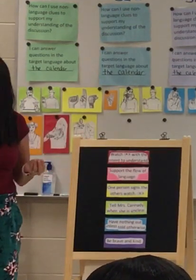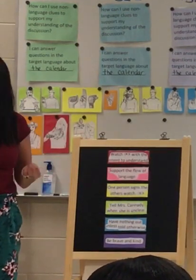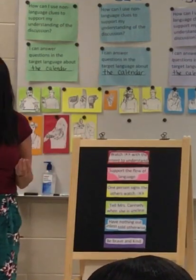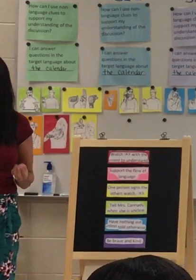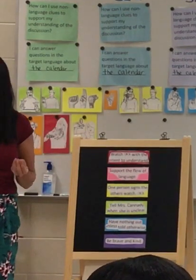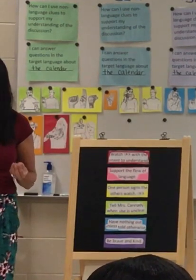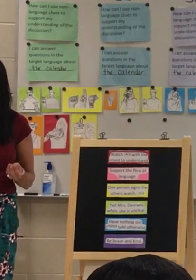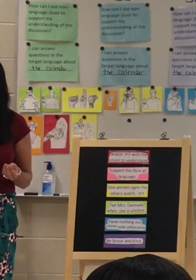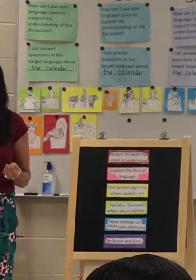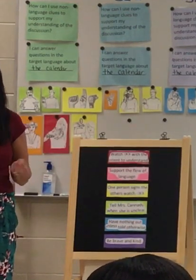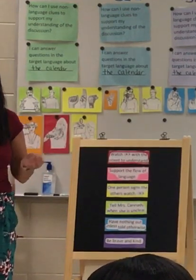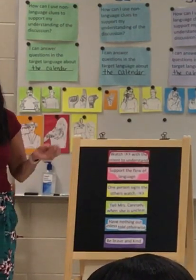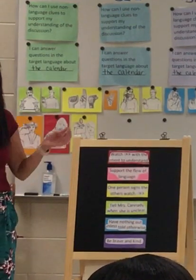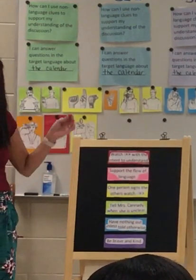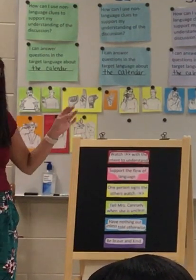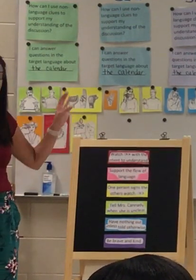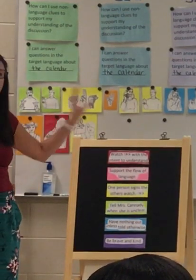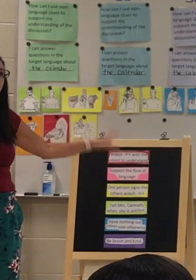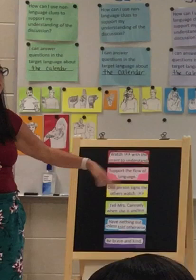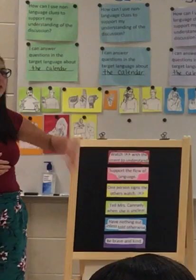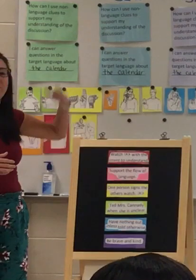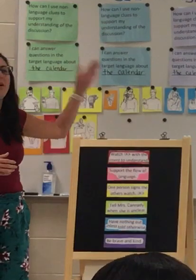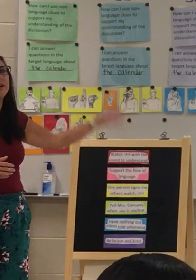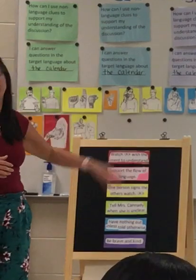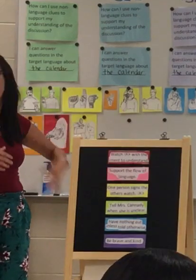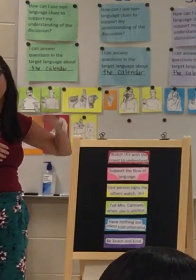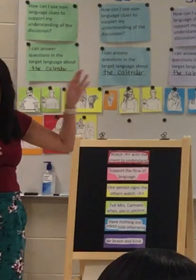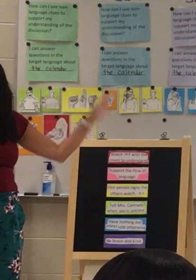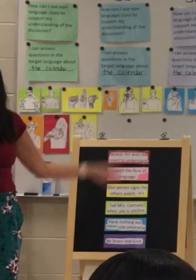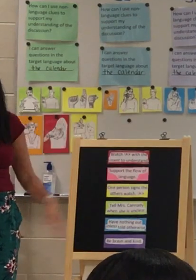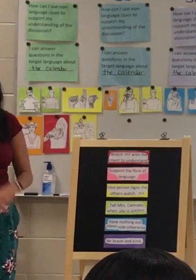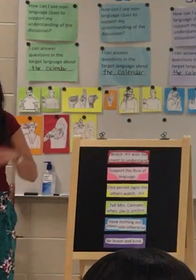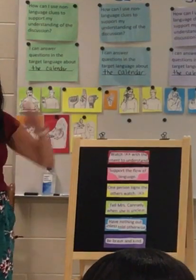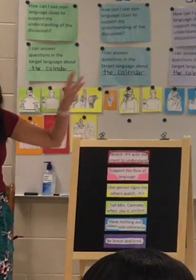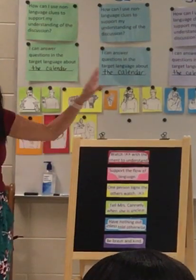of what we will do in class we would talk for longer an ASL and then we do